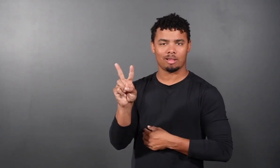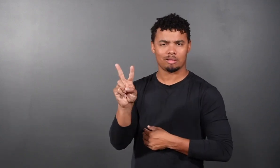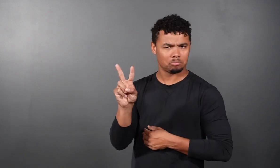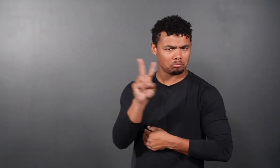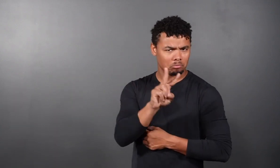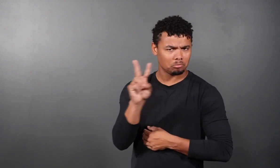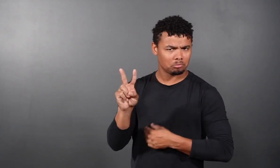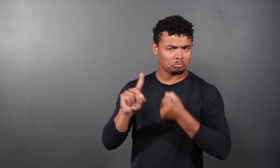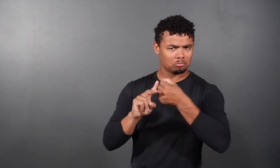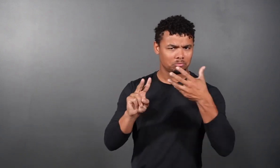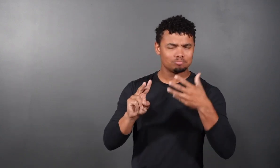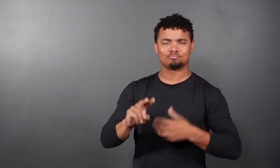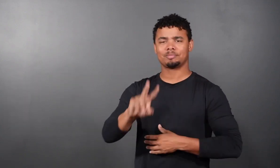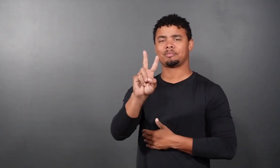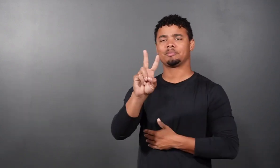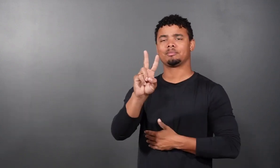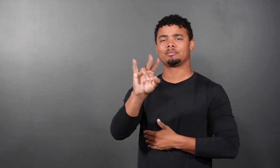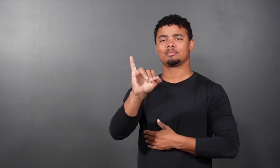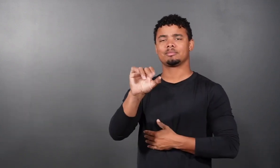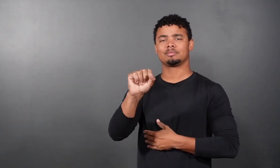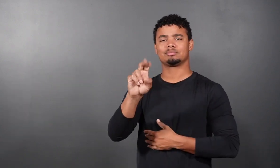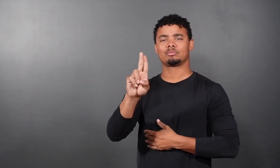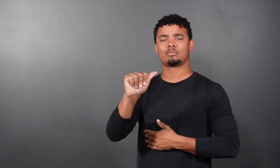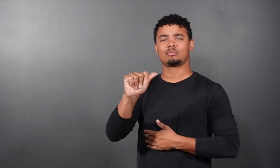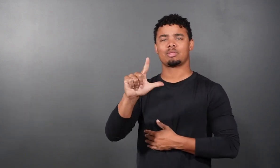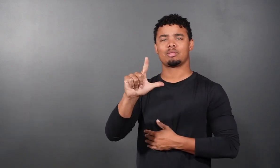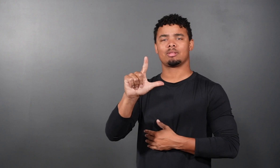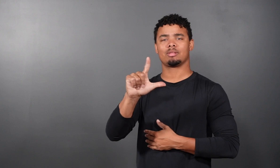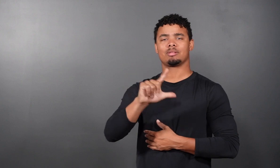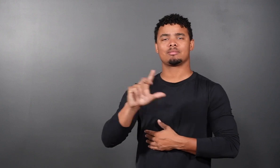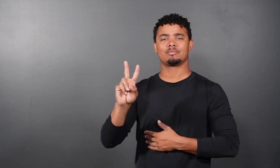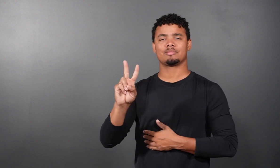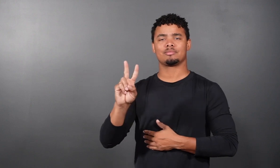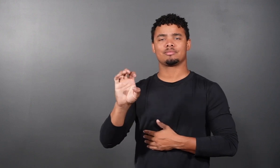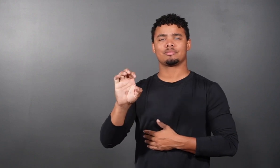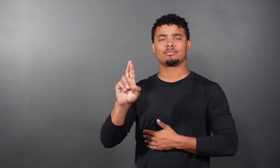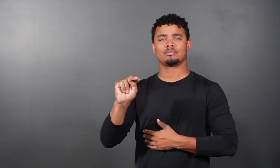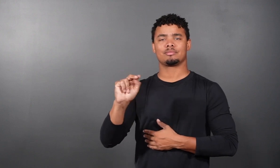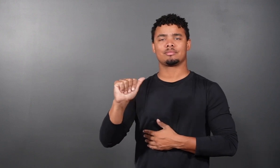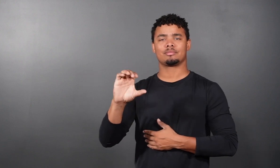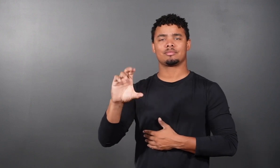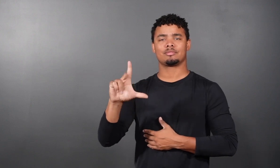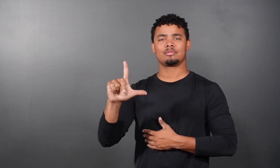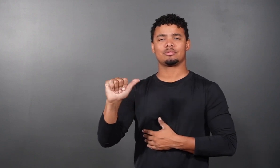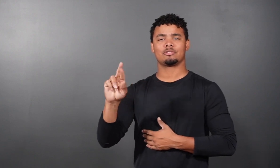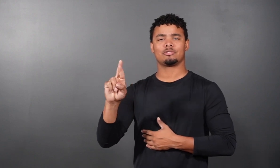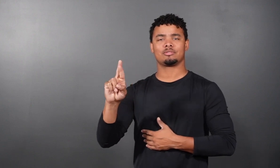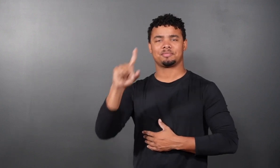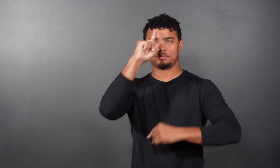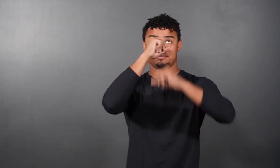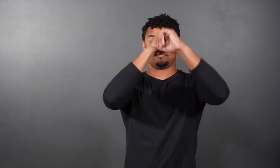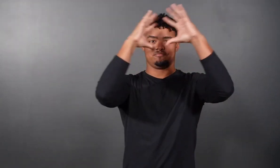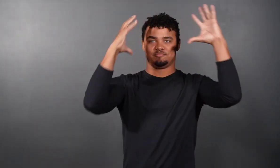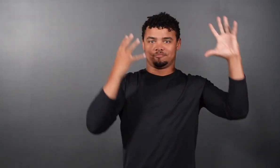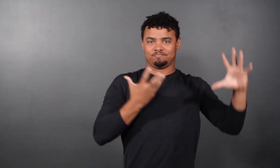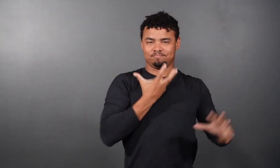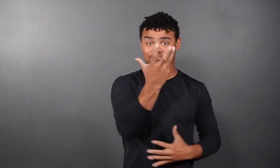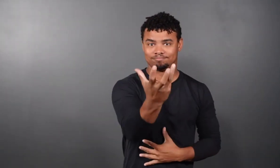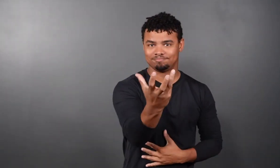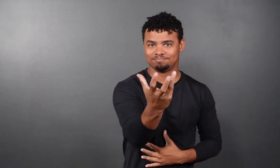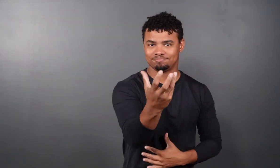I’ll be using VV which stands for Visual Vernacular.